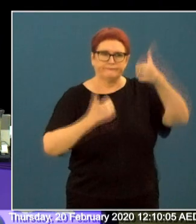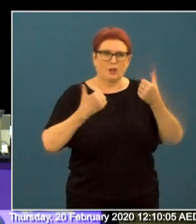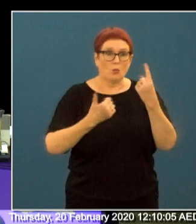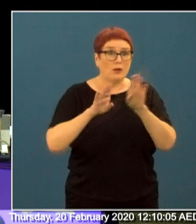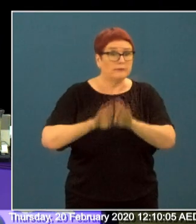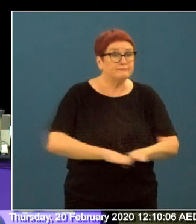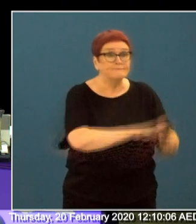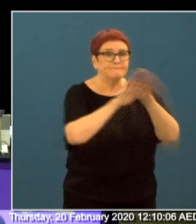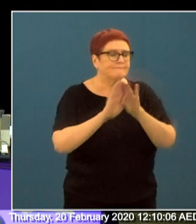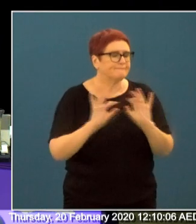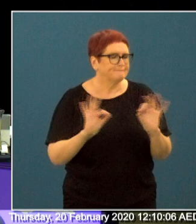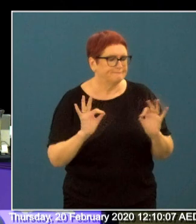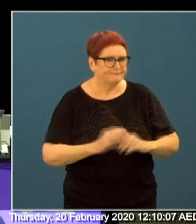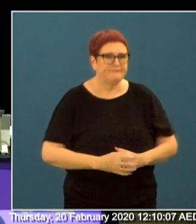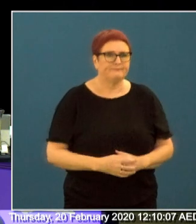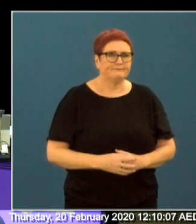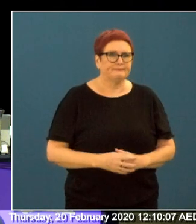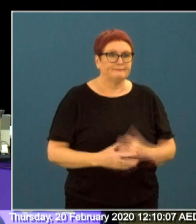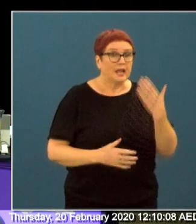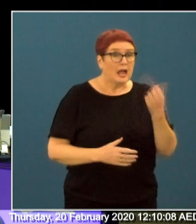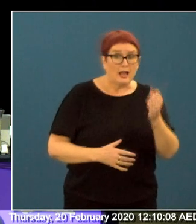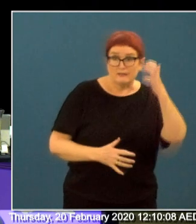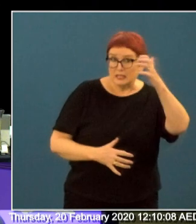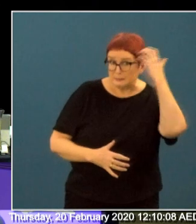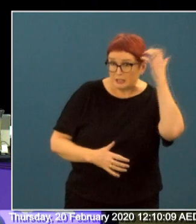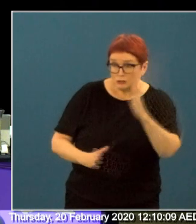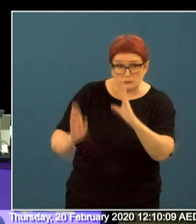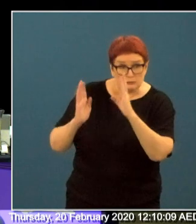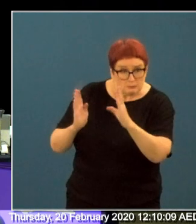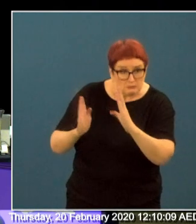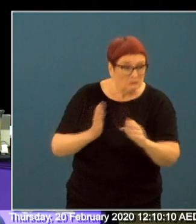There are specialties, there are gateways to specialties through general practitioners.